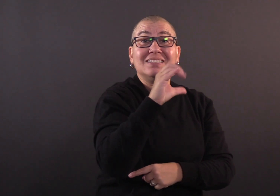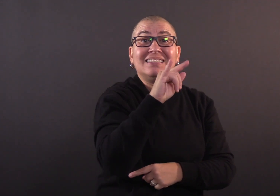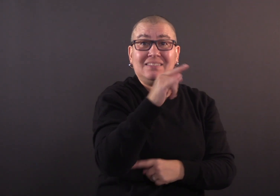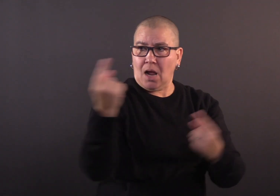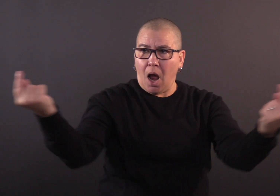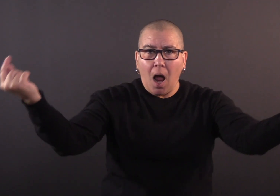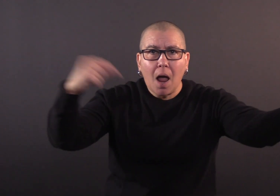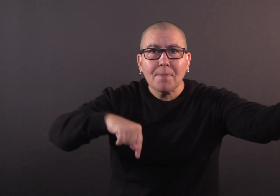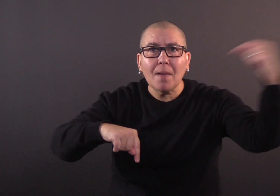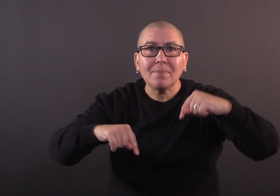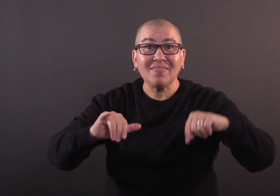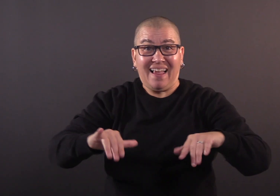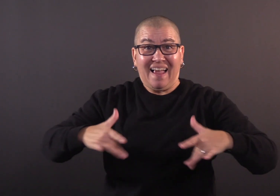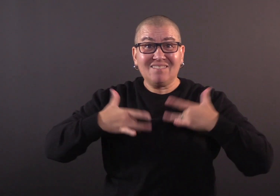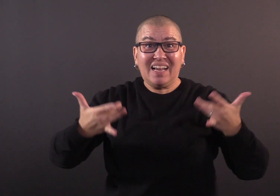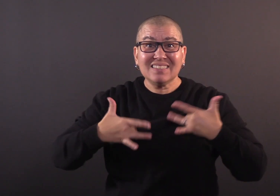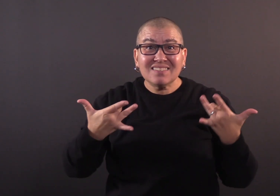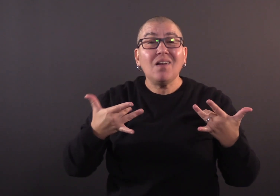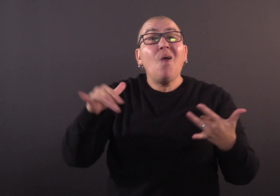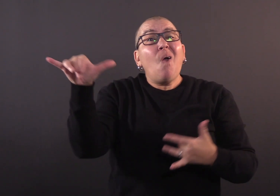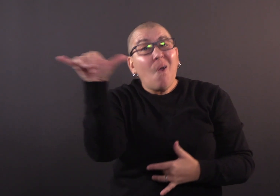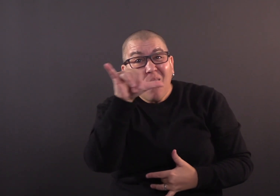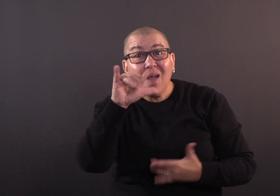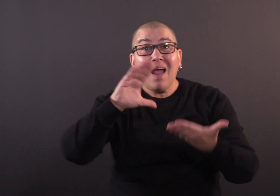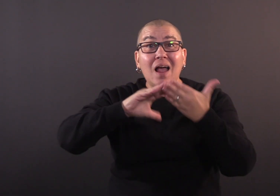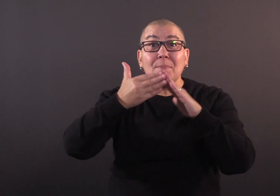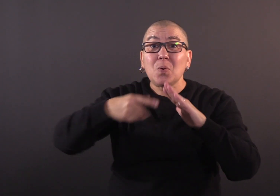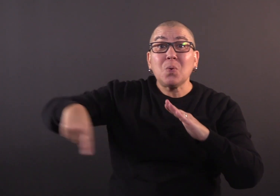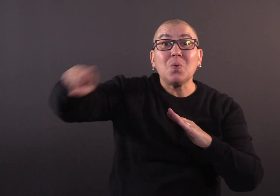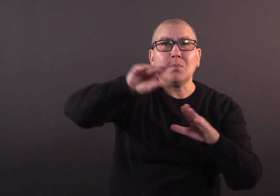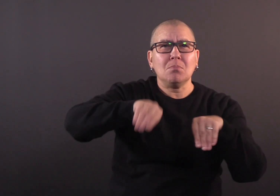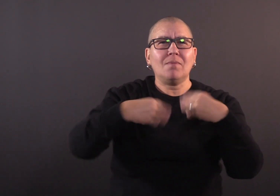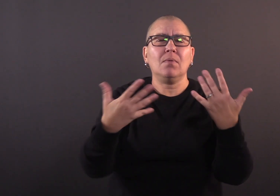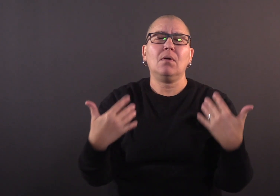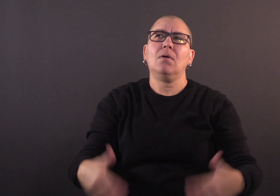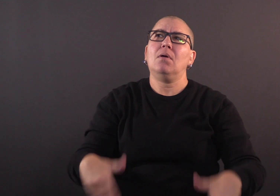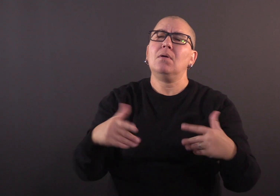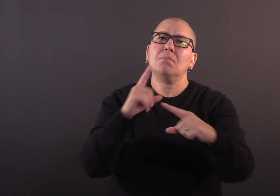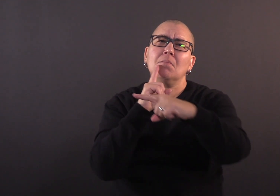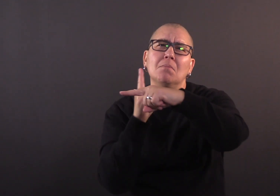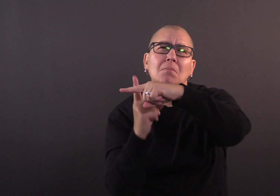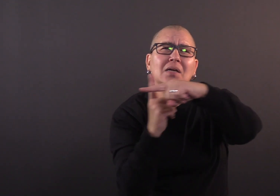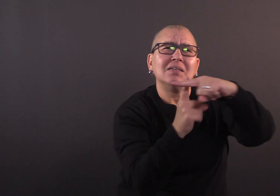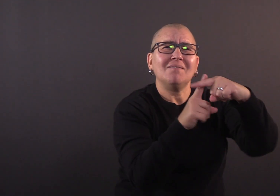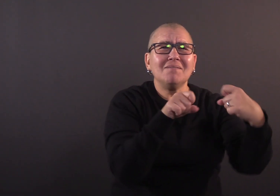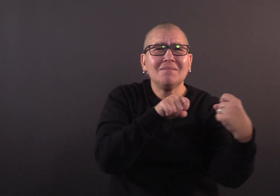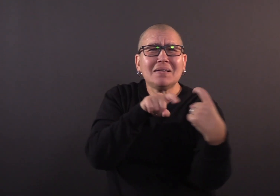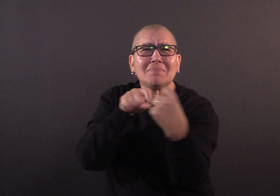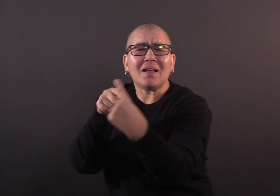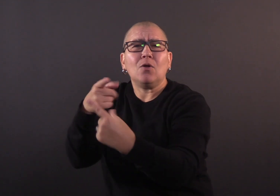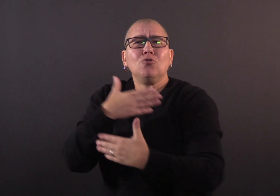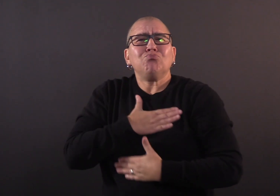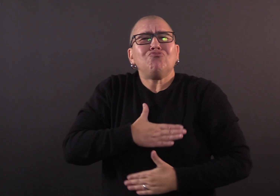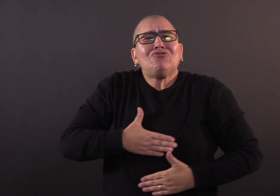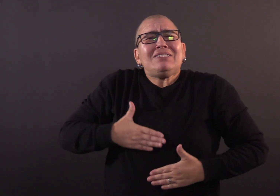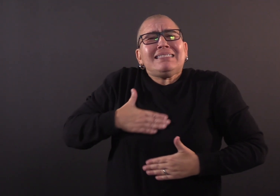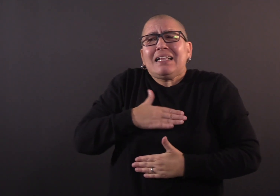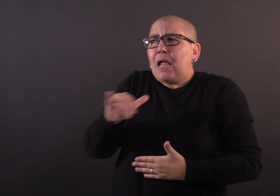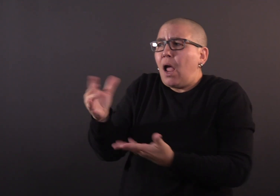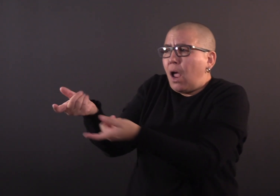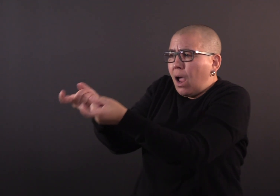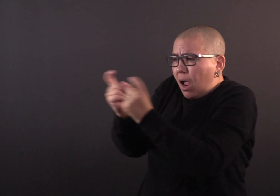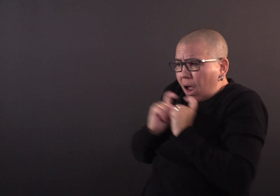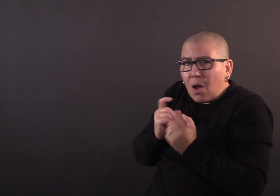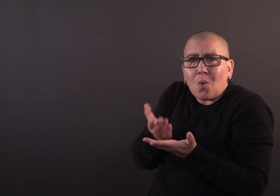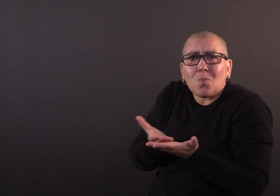DCSC community specialist. The community gave positive feedback expressing their appreciation